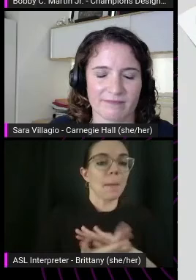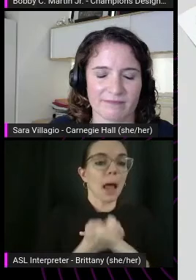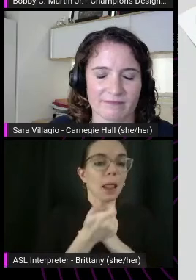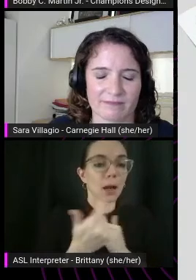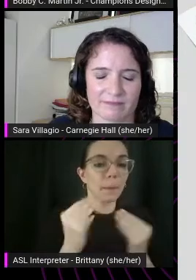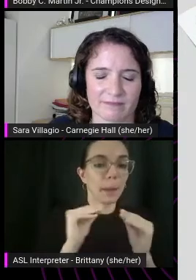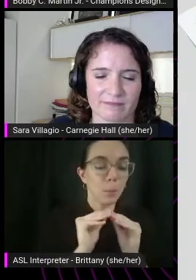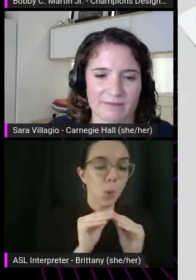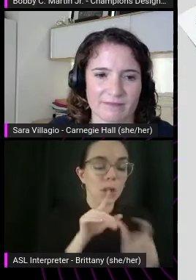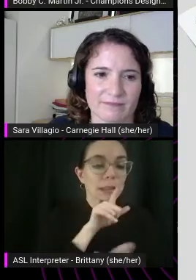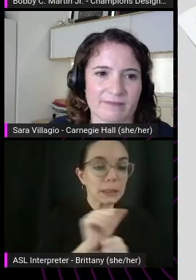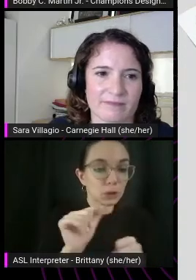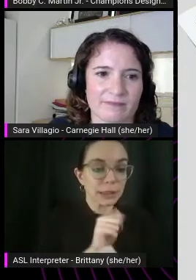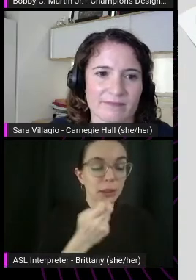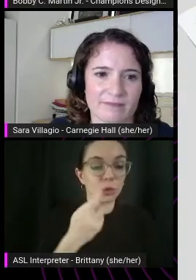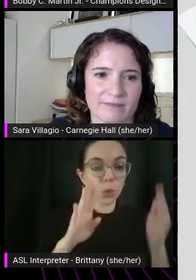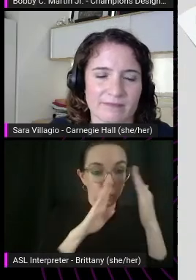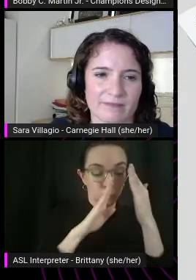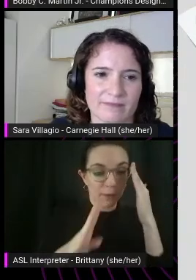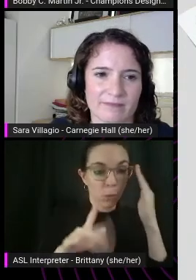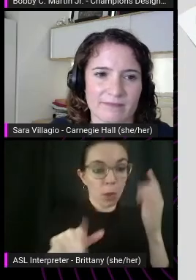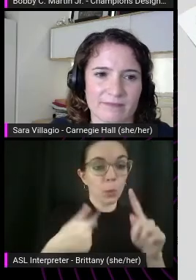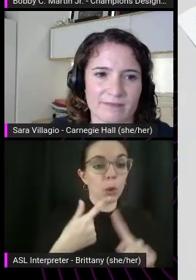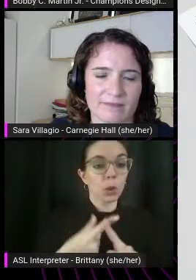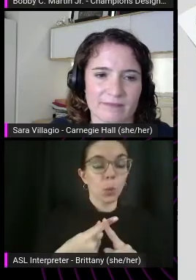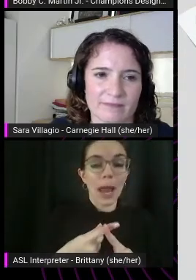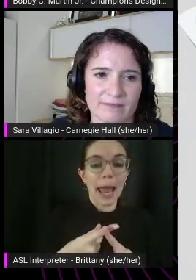or straightforward when going into more of your day-to-day materials.